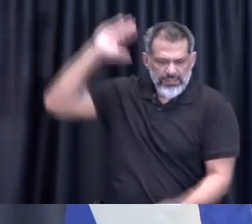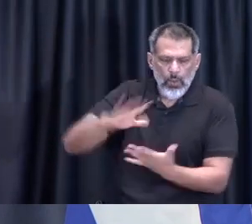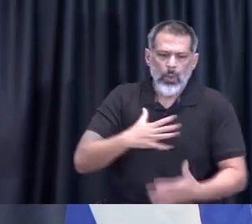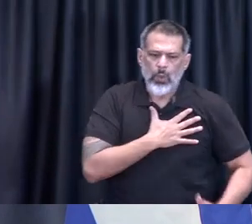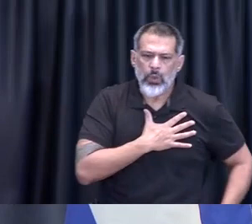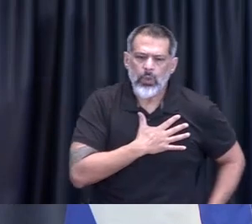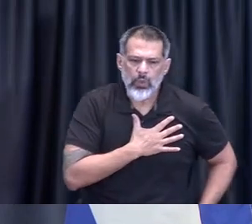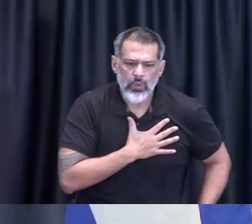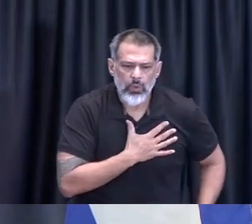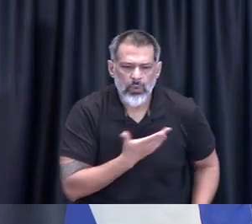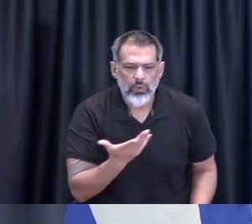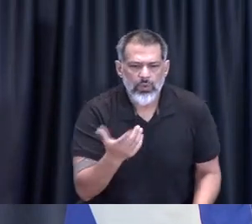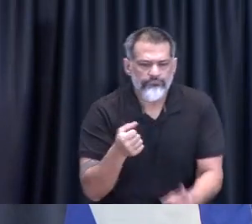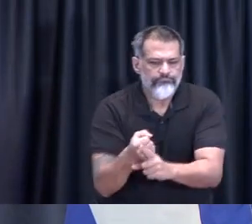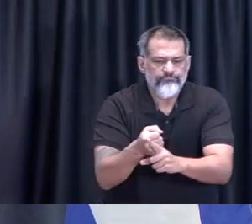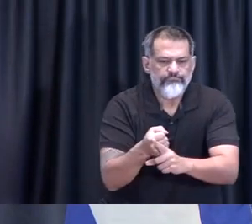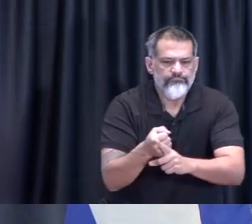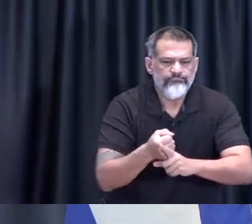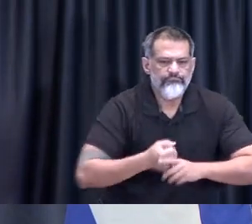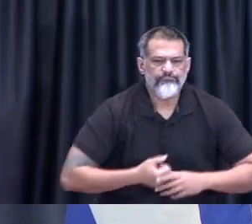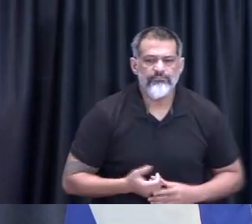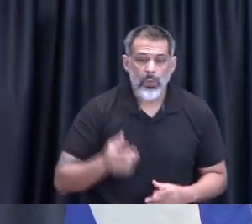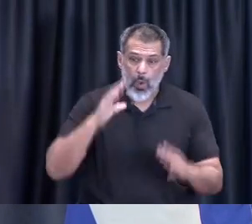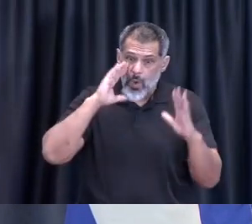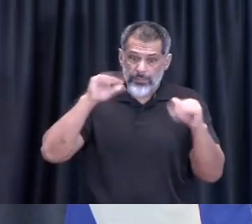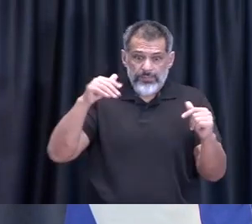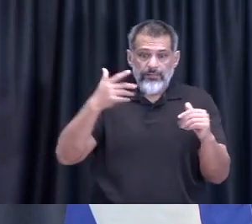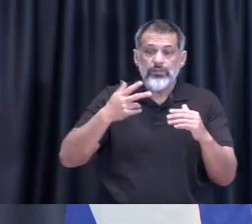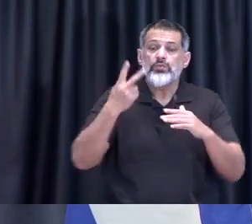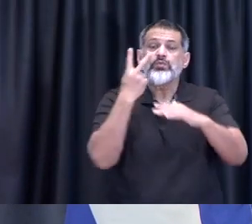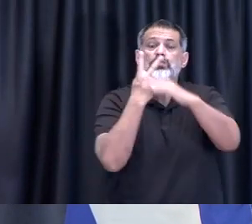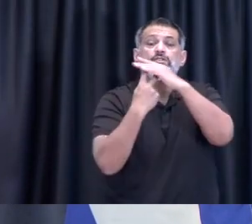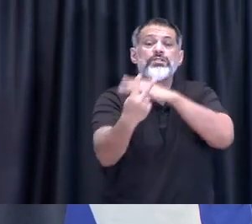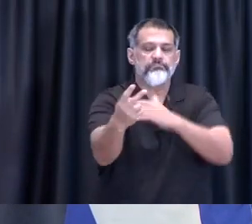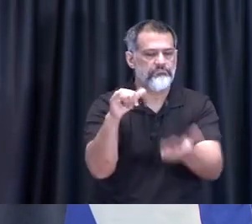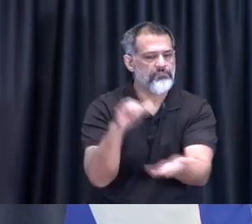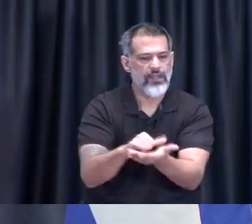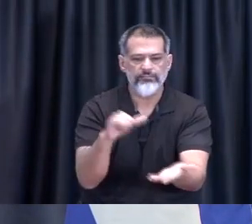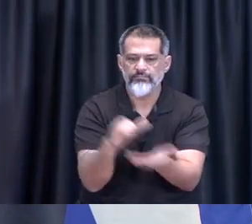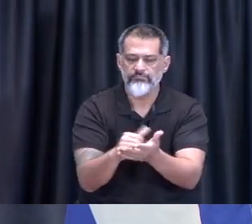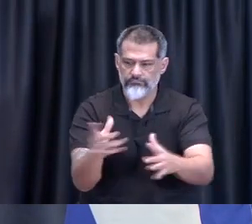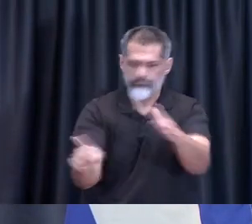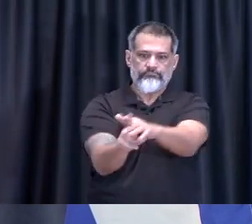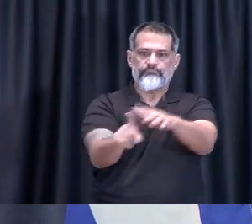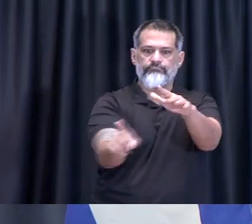we probably never expected. Still, I also see